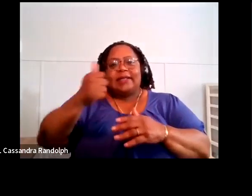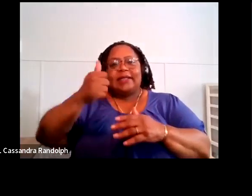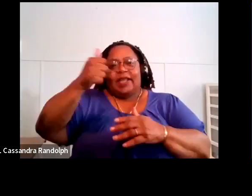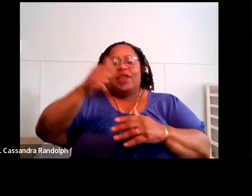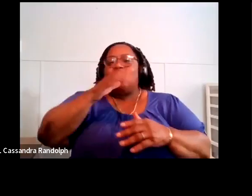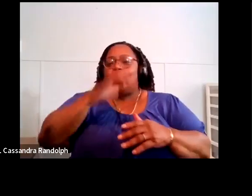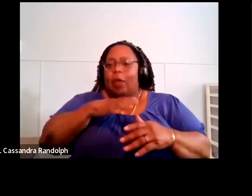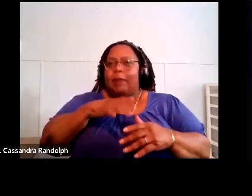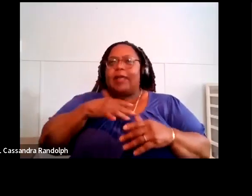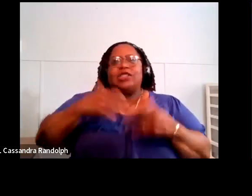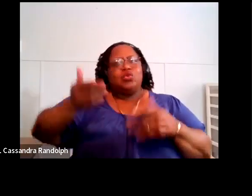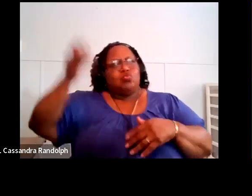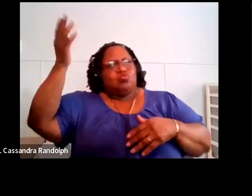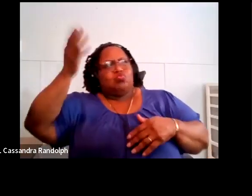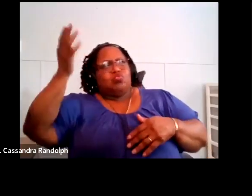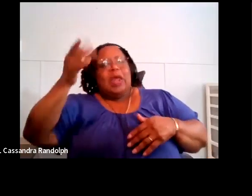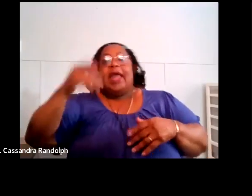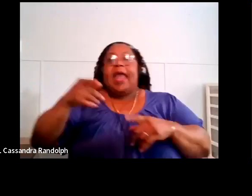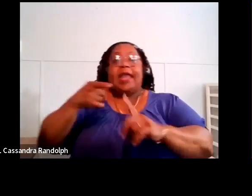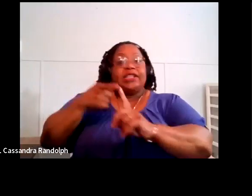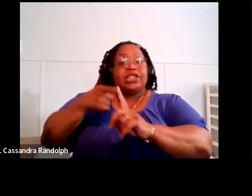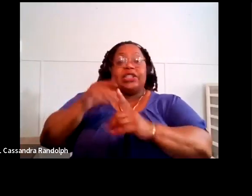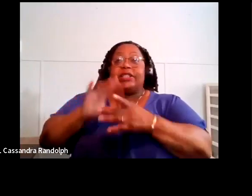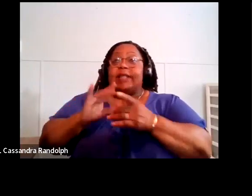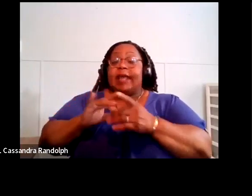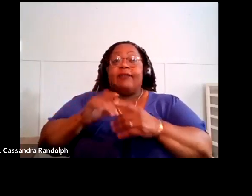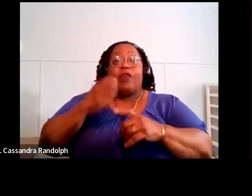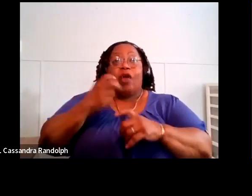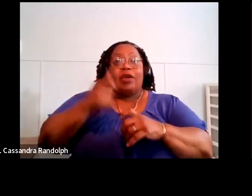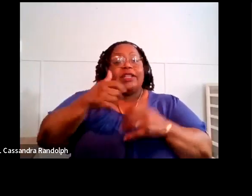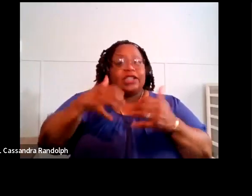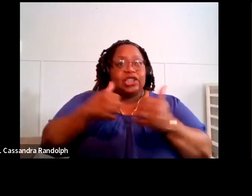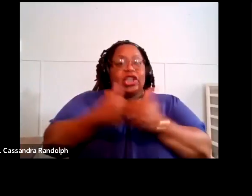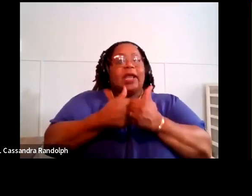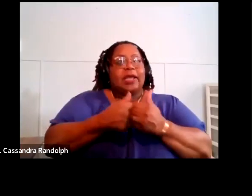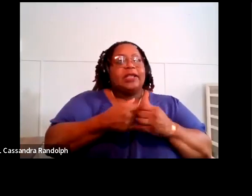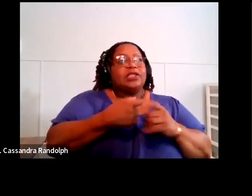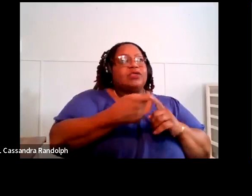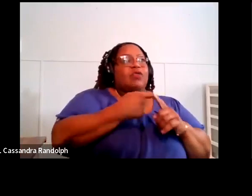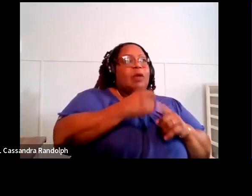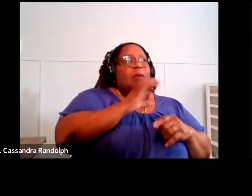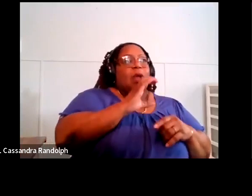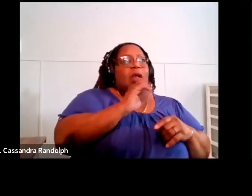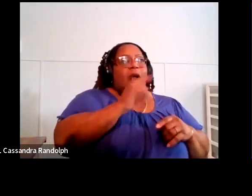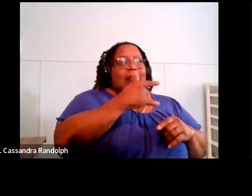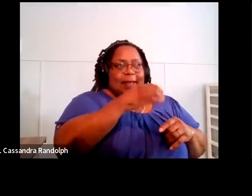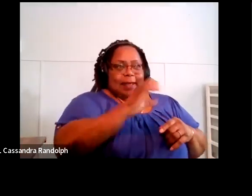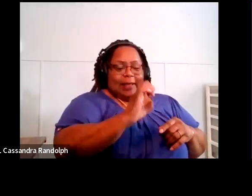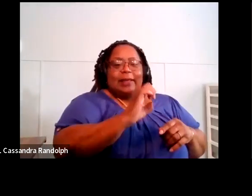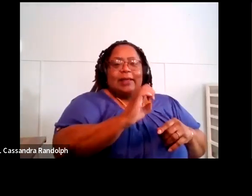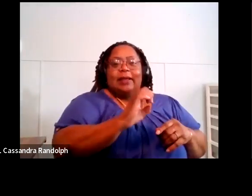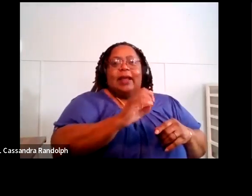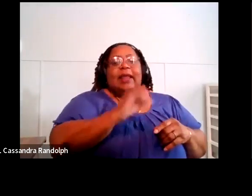getting recognized by him our alma mater there was an NBA executive woman who was getting the keynote